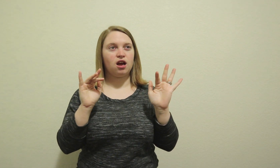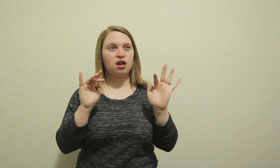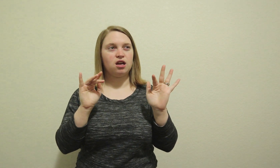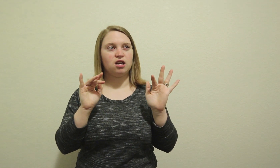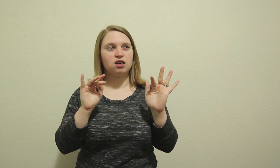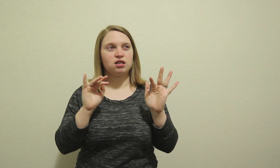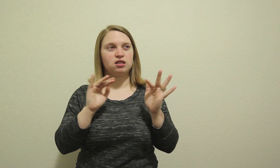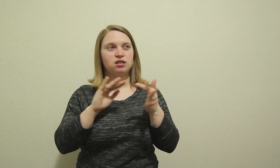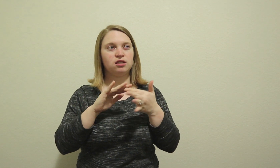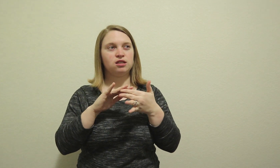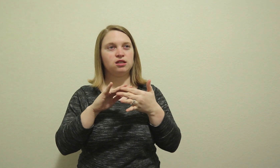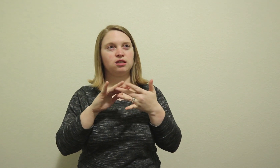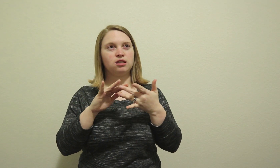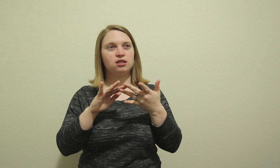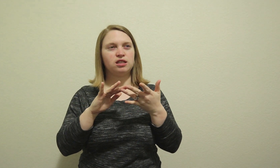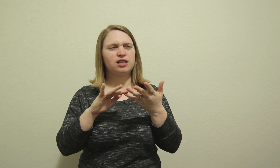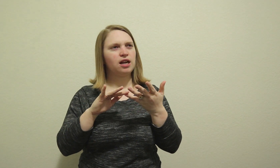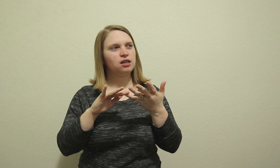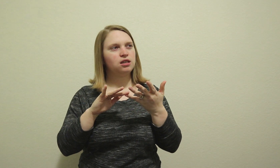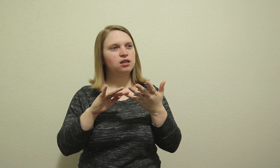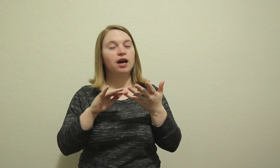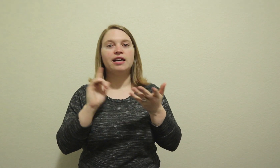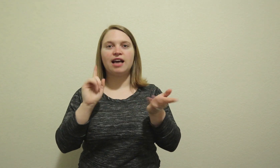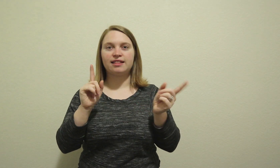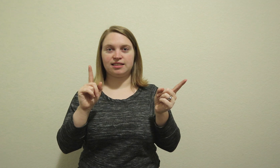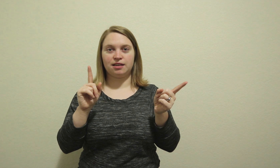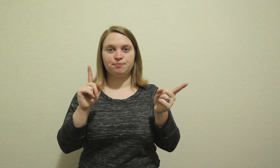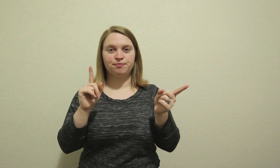and is that it? Yeah, that's it